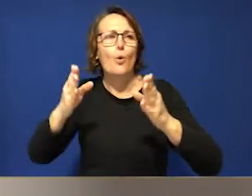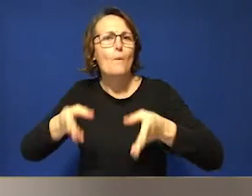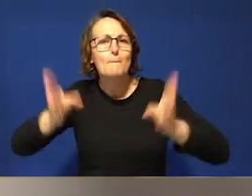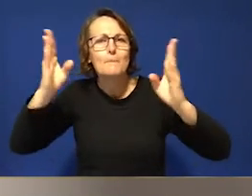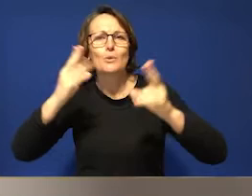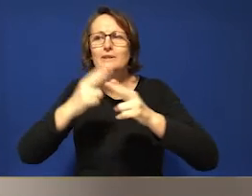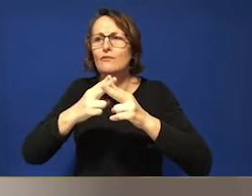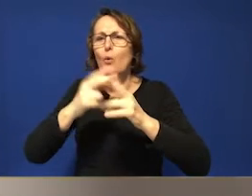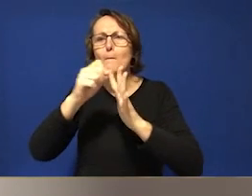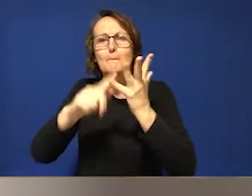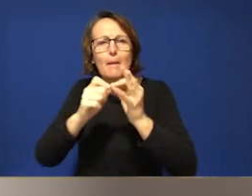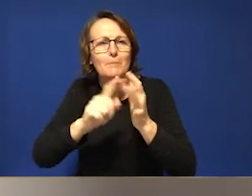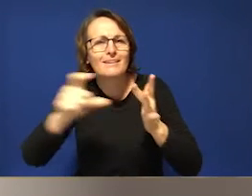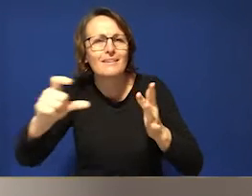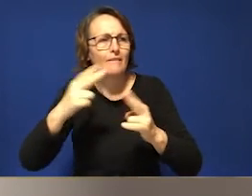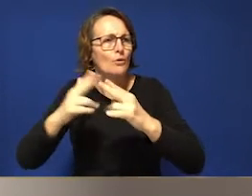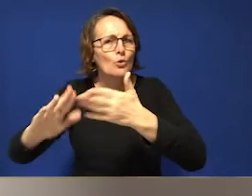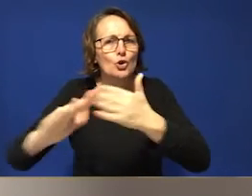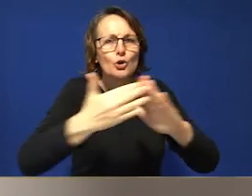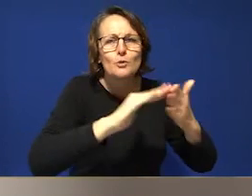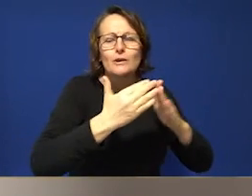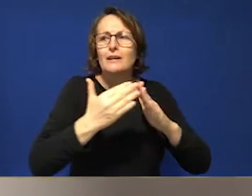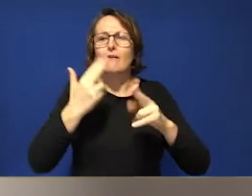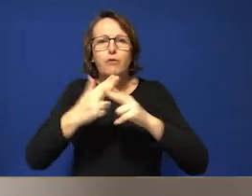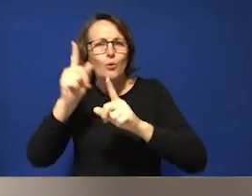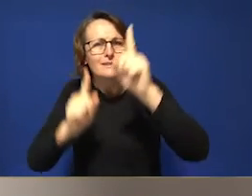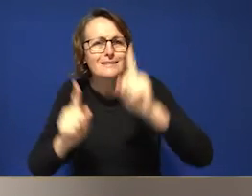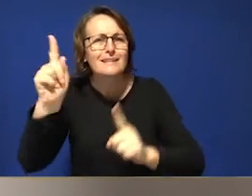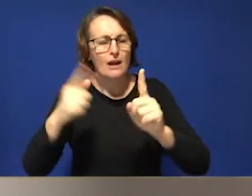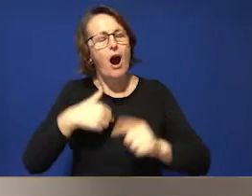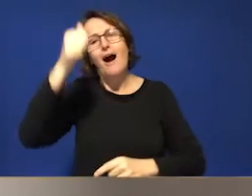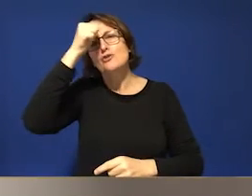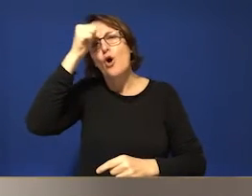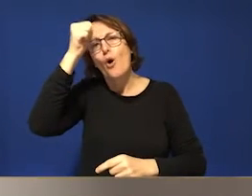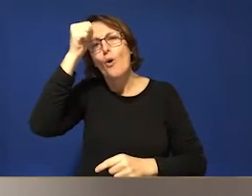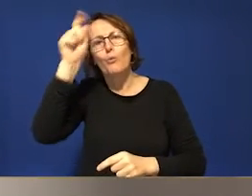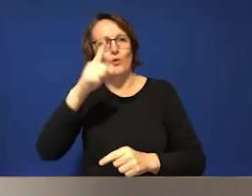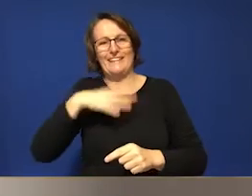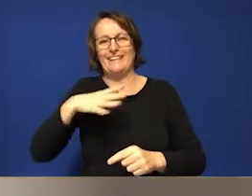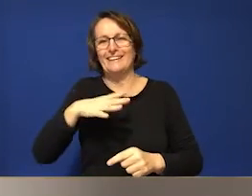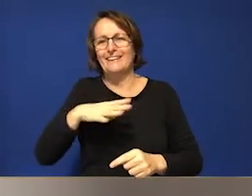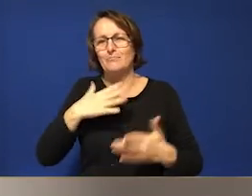I know the things that make for good public architecture. And even though you don't know how the journey is gonna